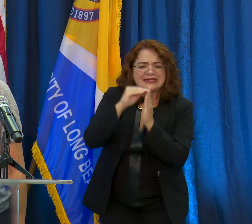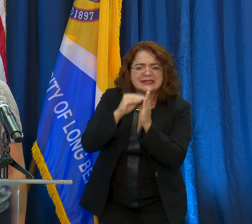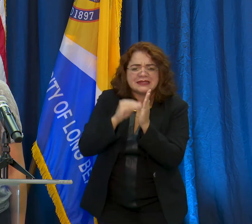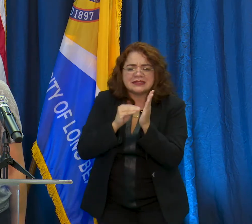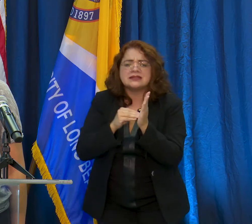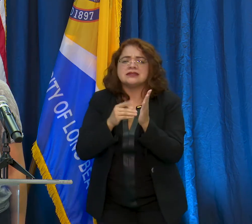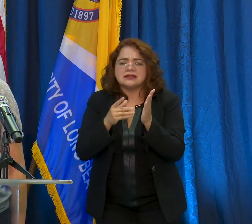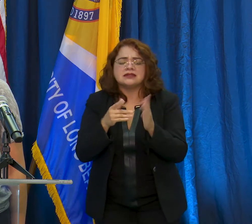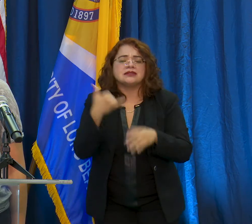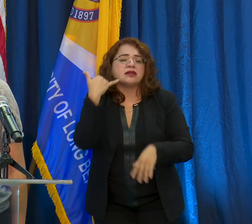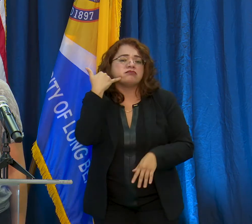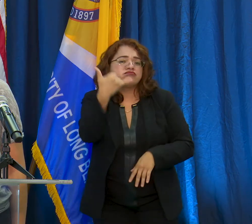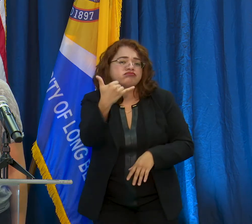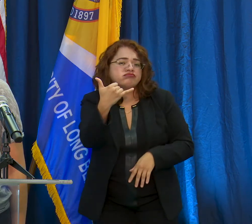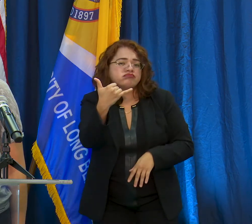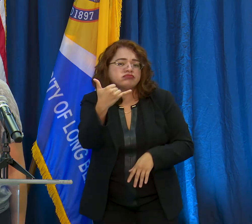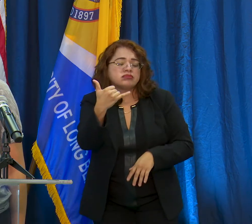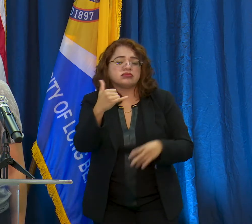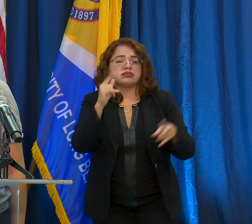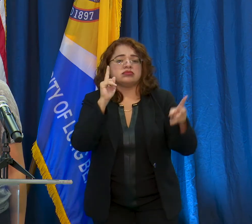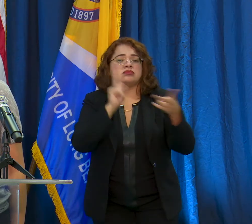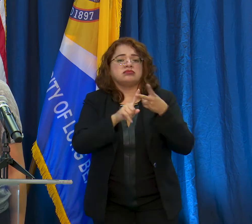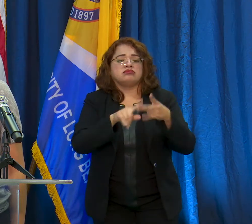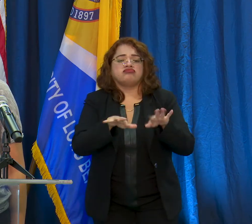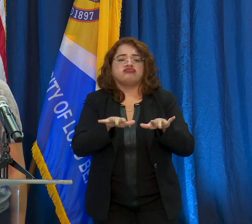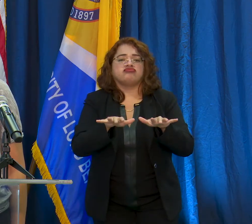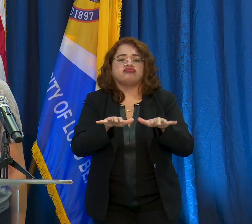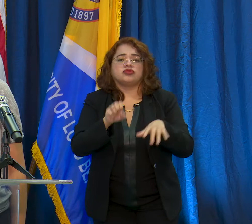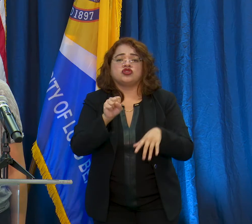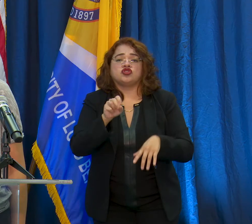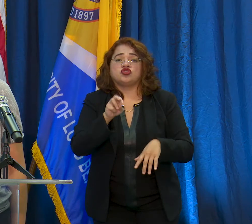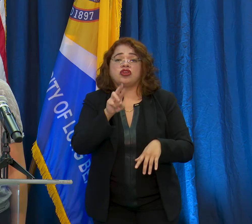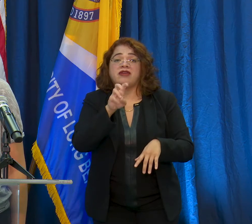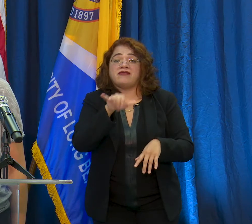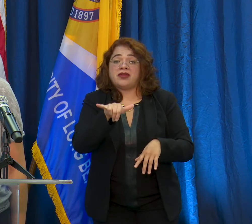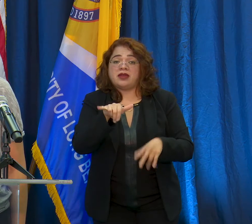telephone, and our new efficient online survey.